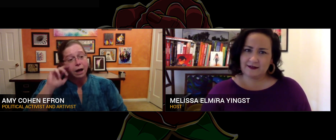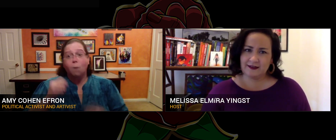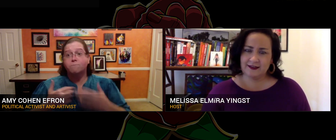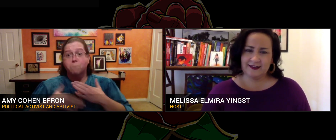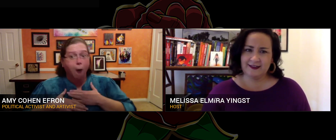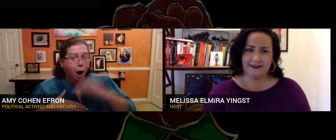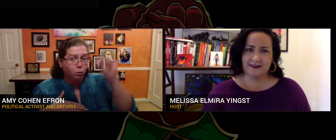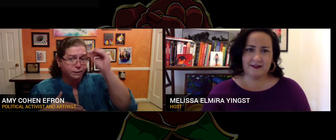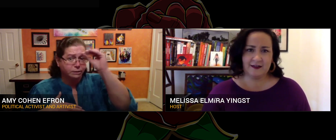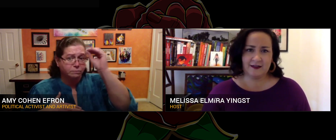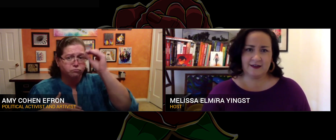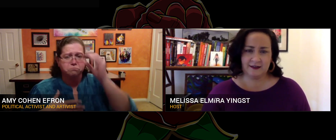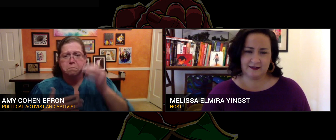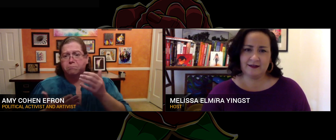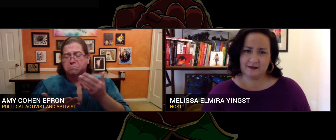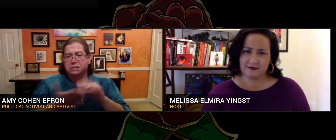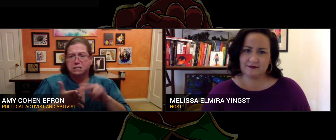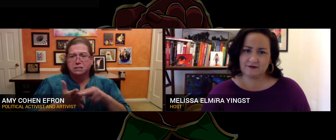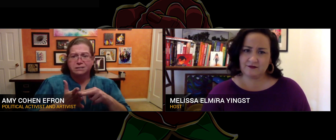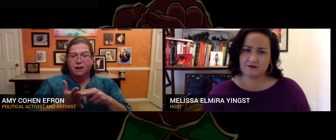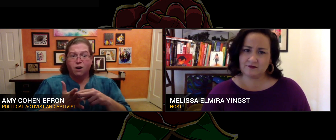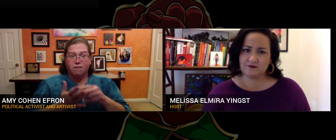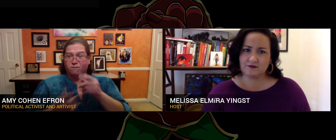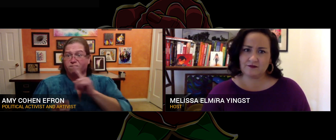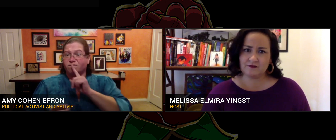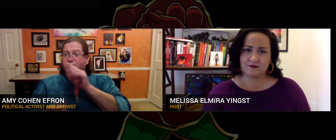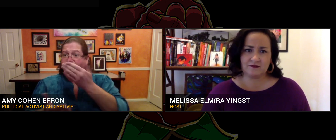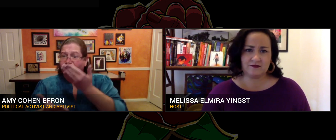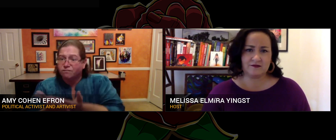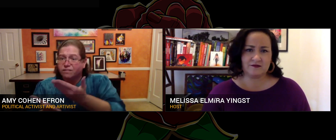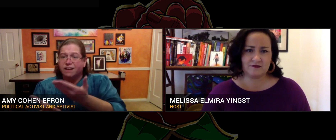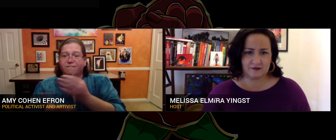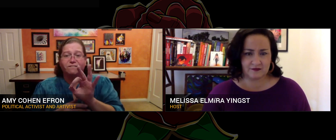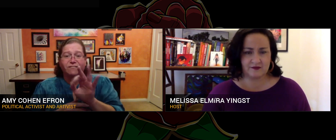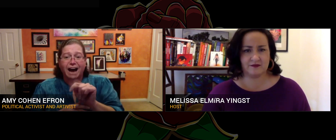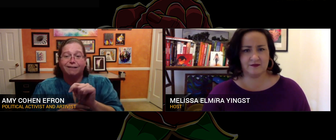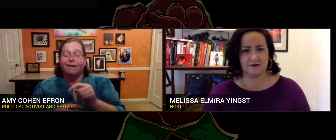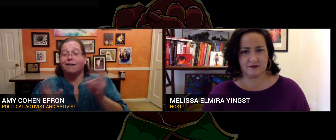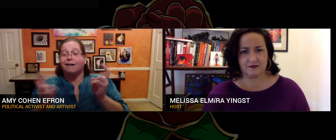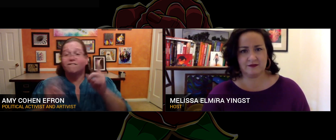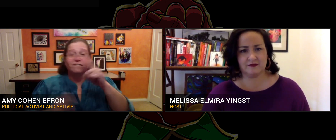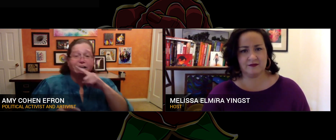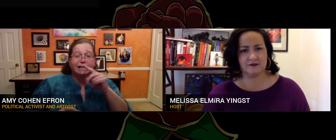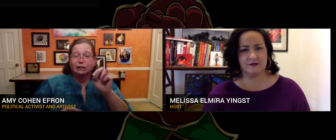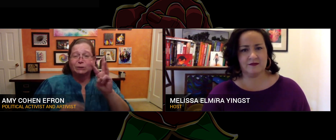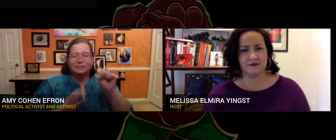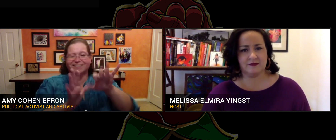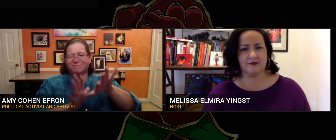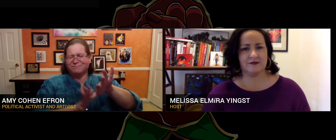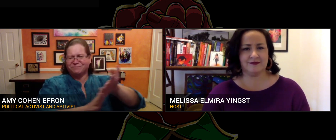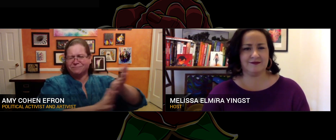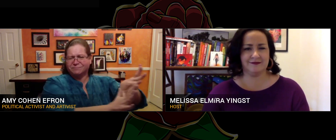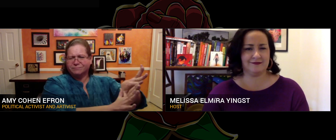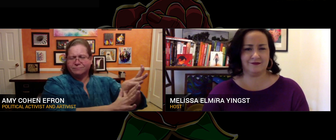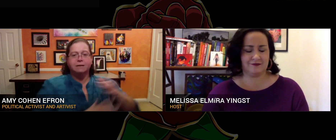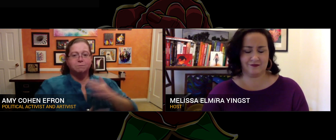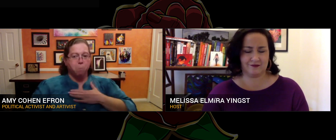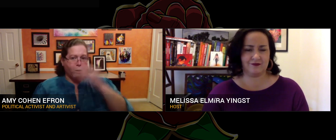My opinion... meaning if it's factual? No. Aside from the fake news.